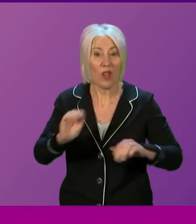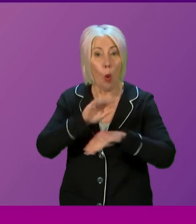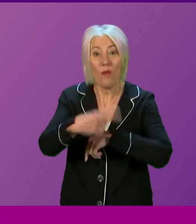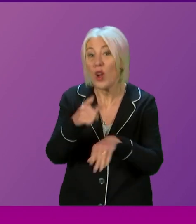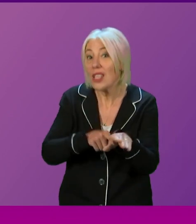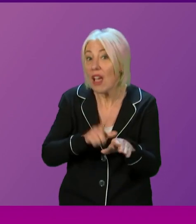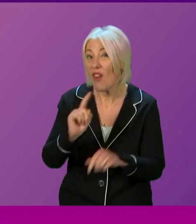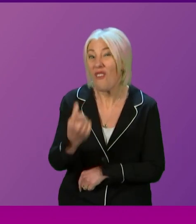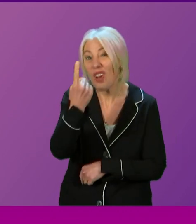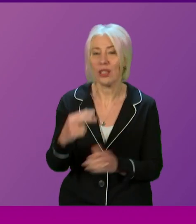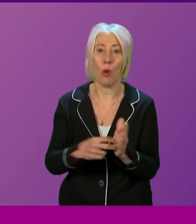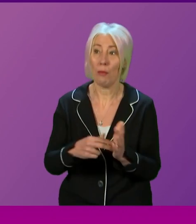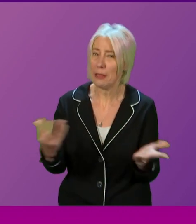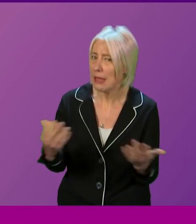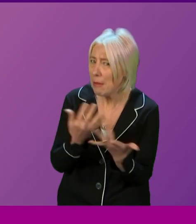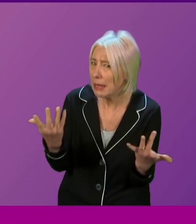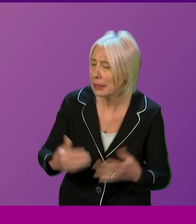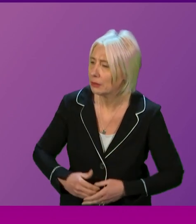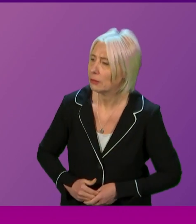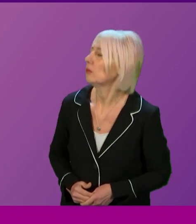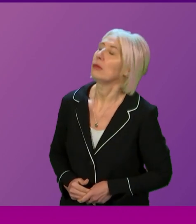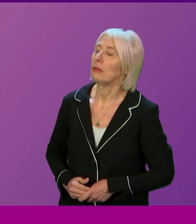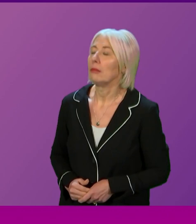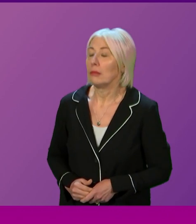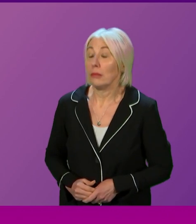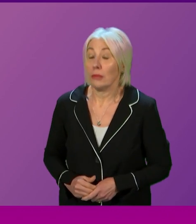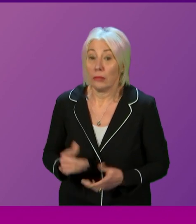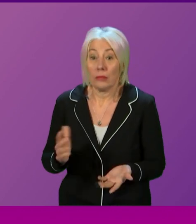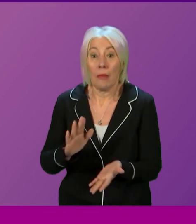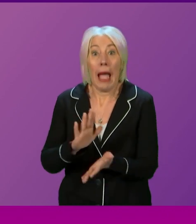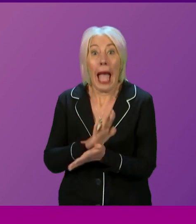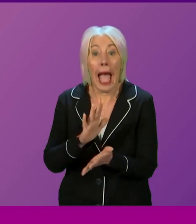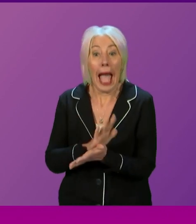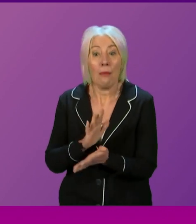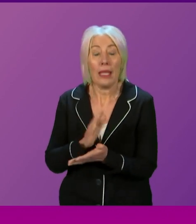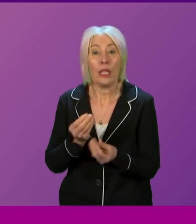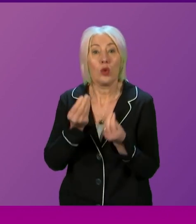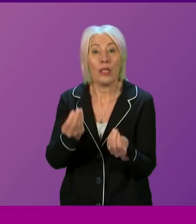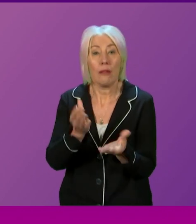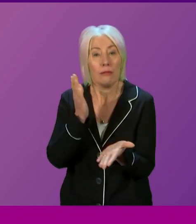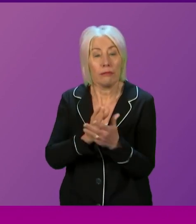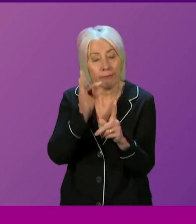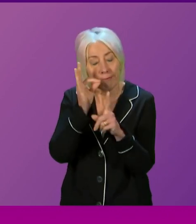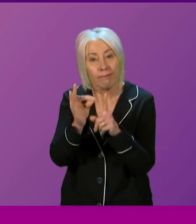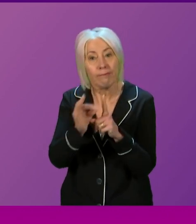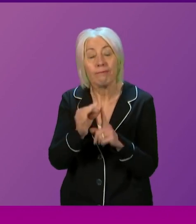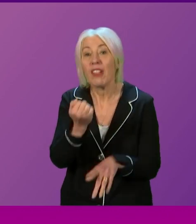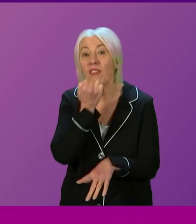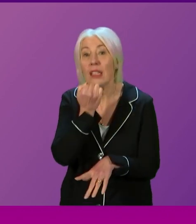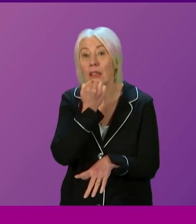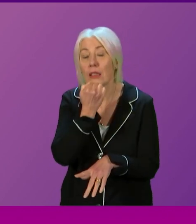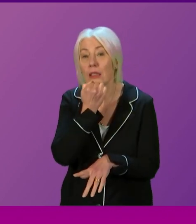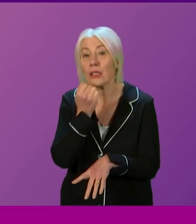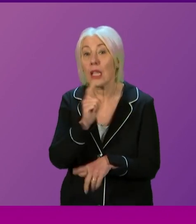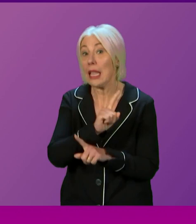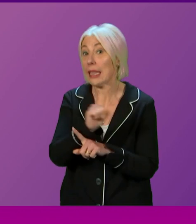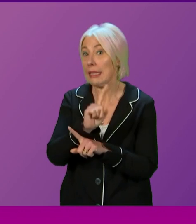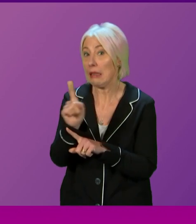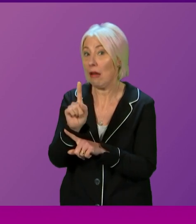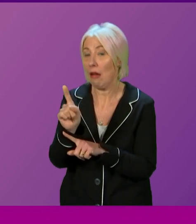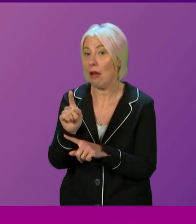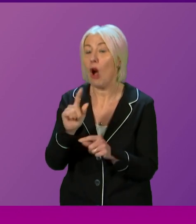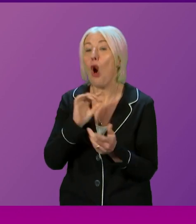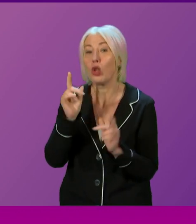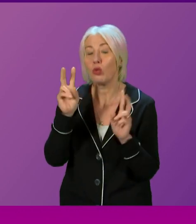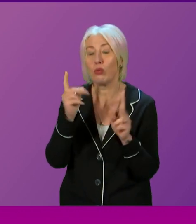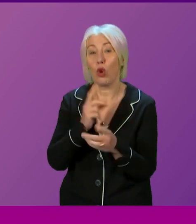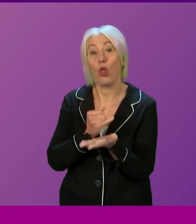I will be happy to give Anas Sarwar the precise figures on rejected referrals later on.